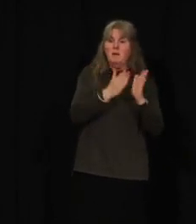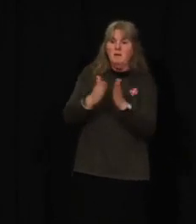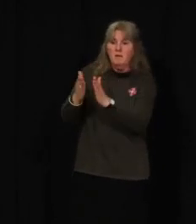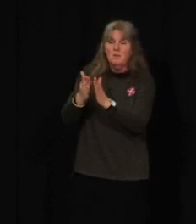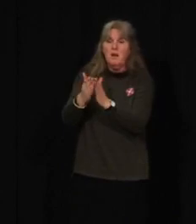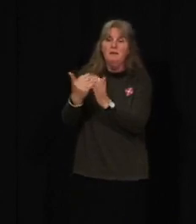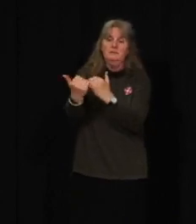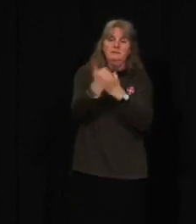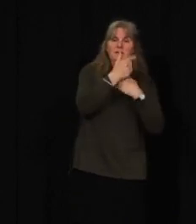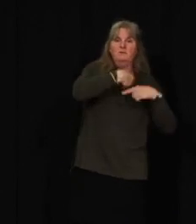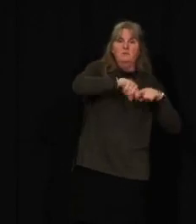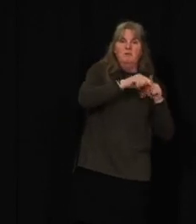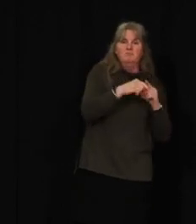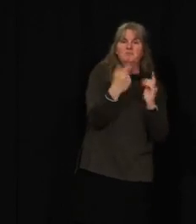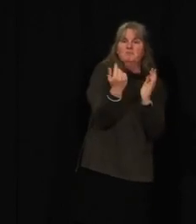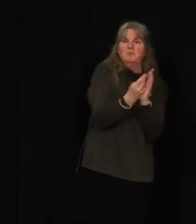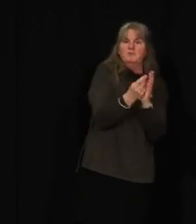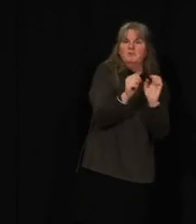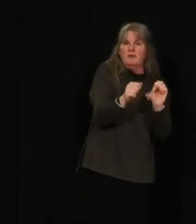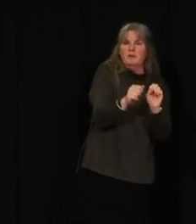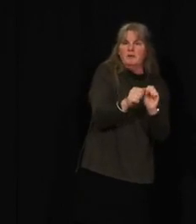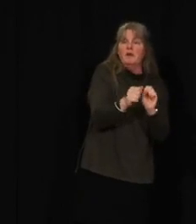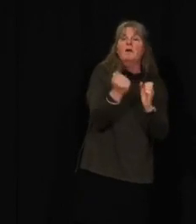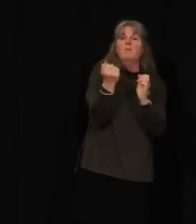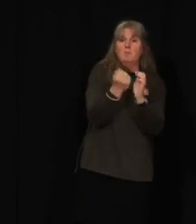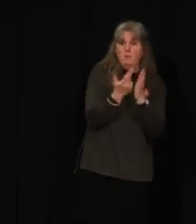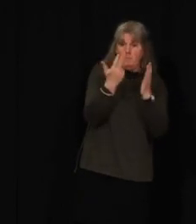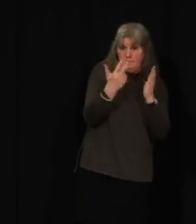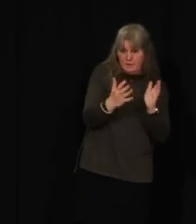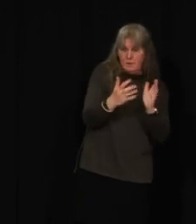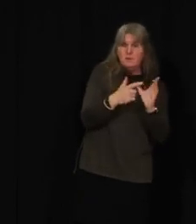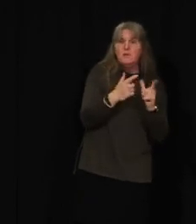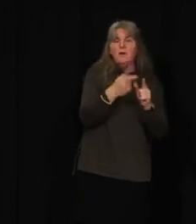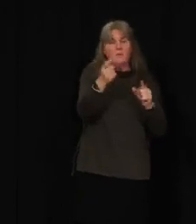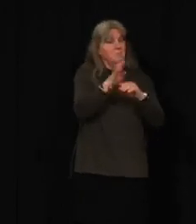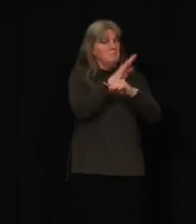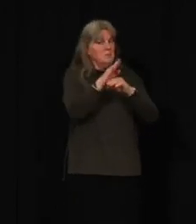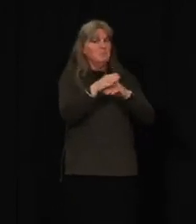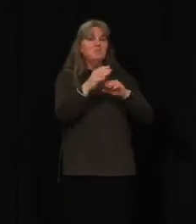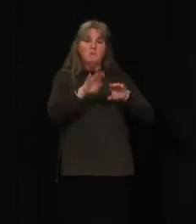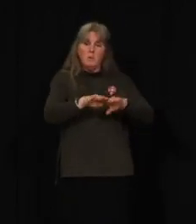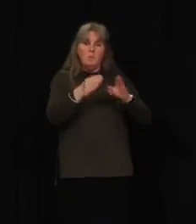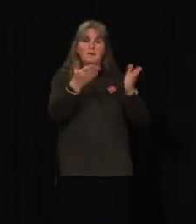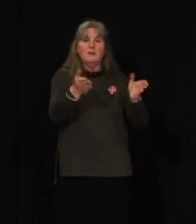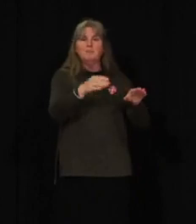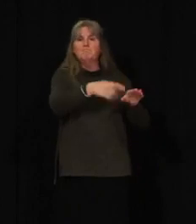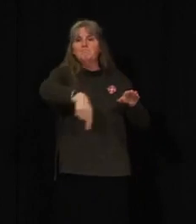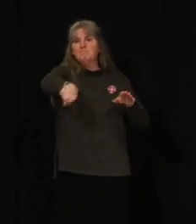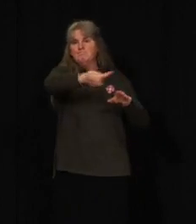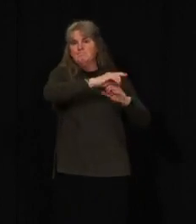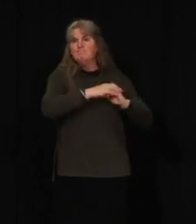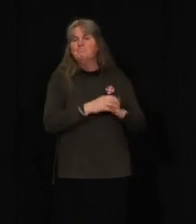plans for approval. Once the plans are approved, these businesses will be able to open.